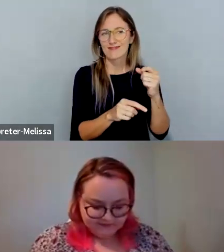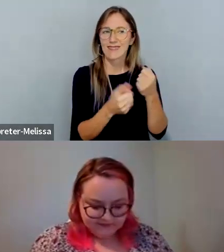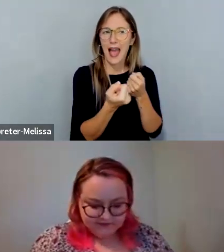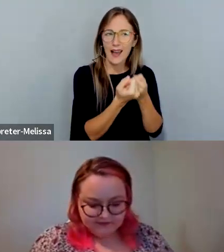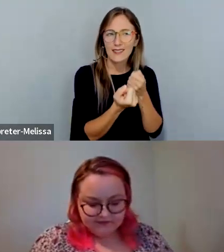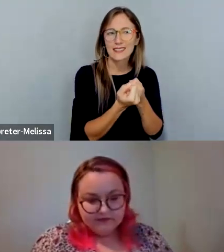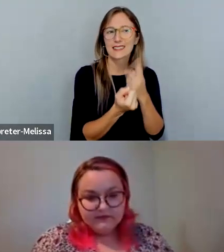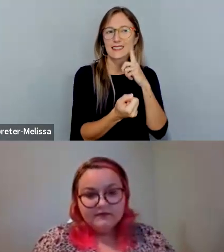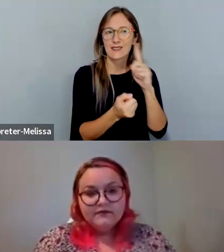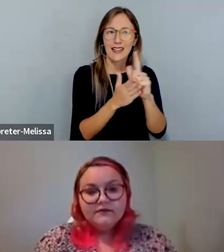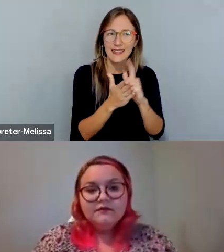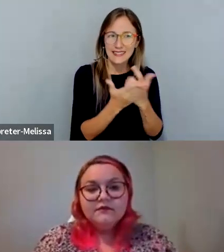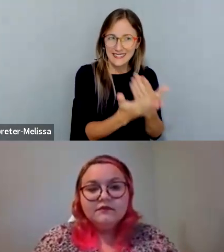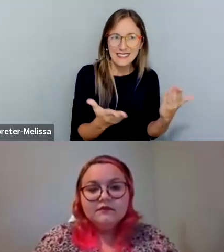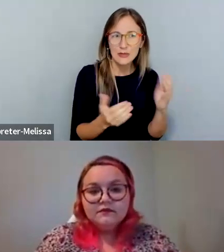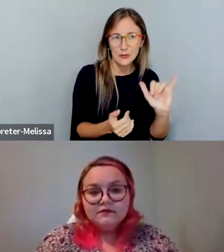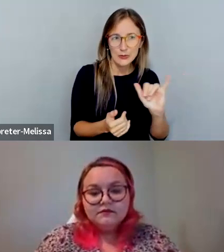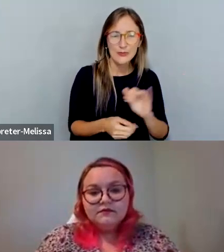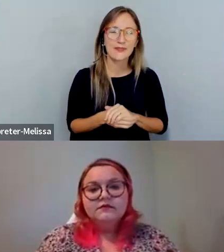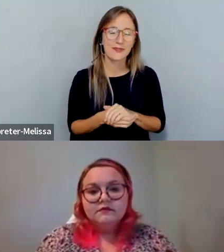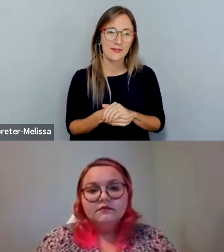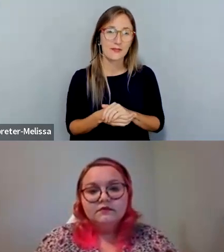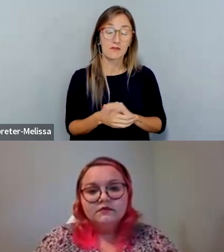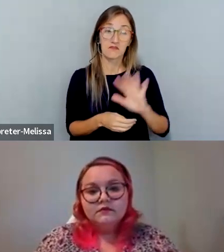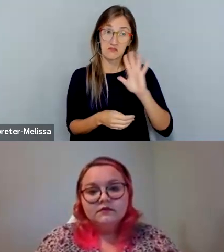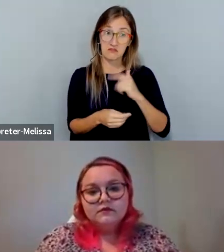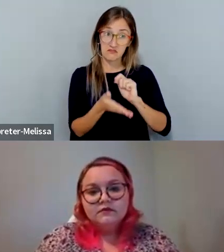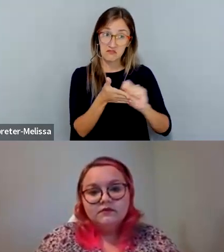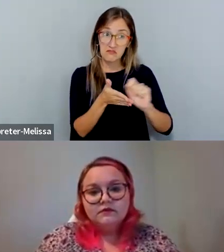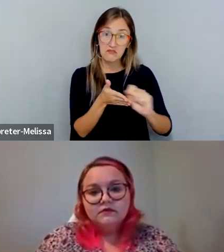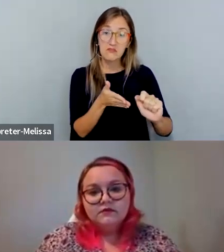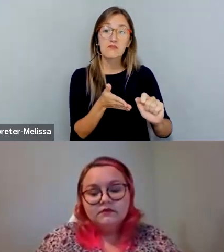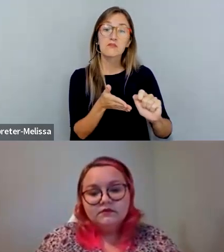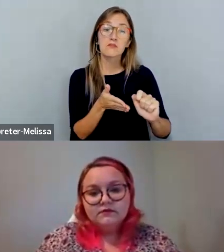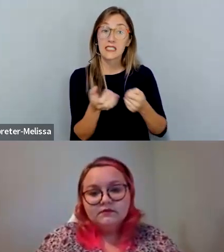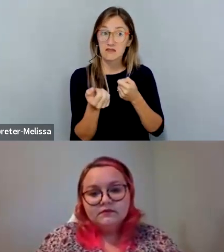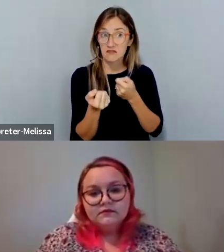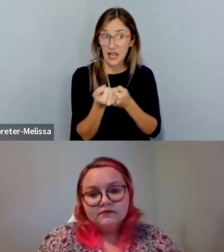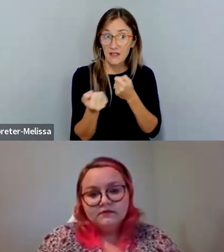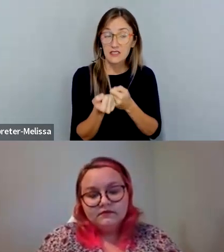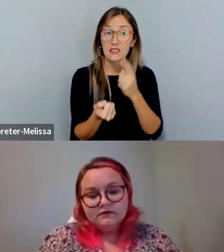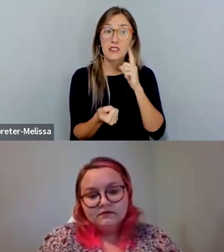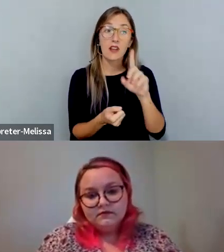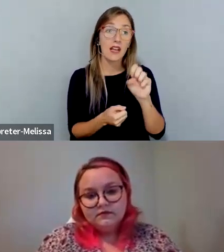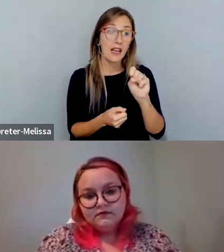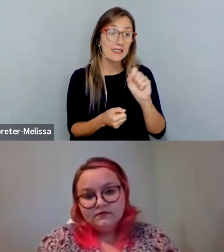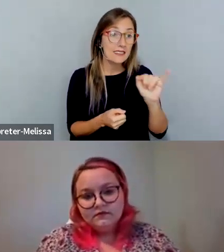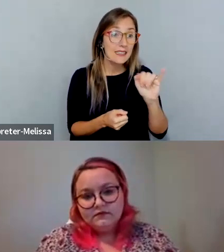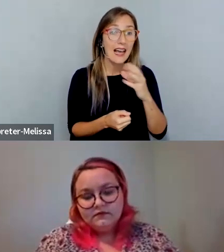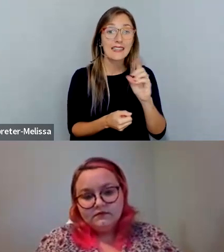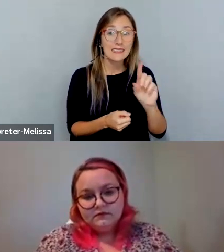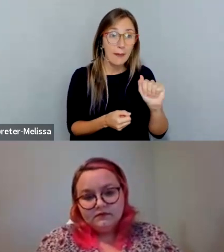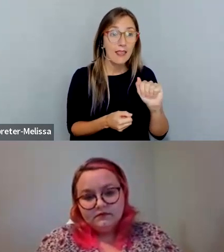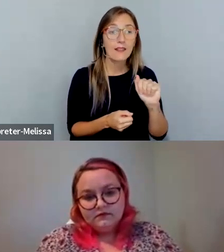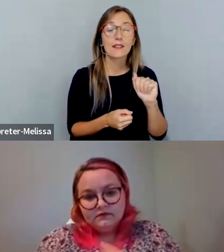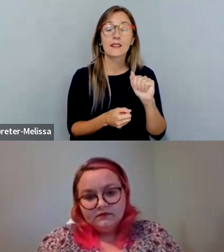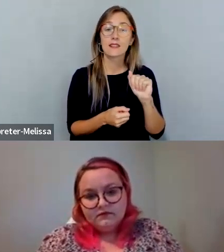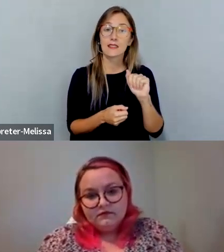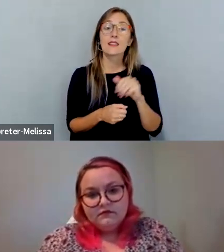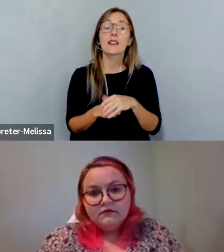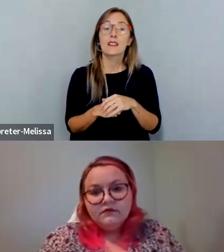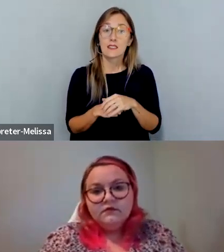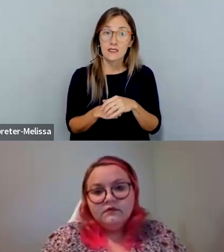things I have done are both kind of in the streets and in the suites.